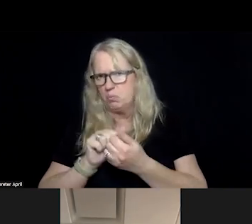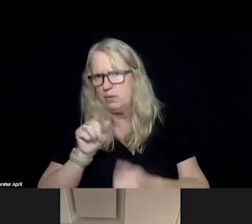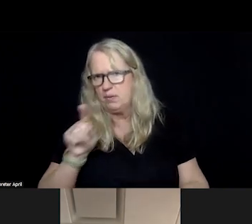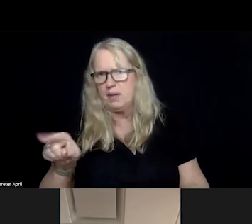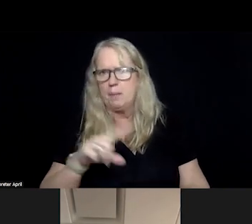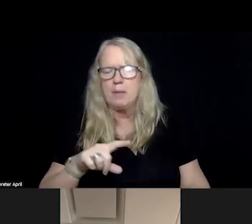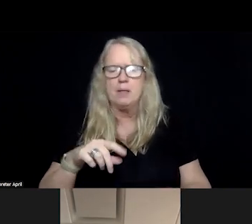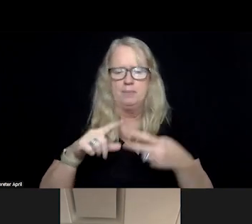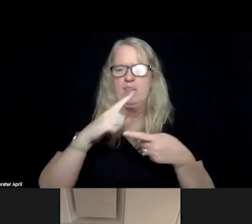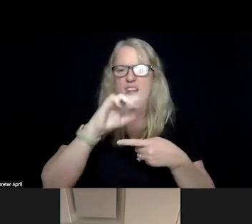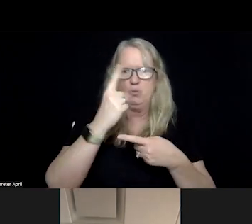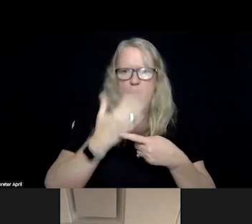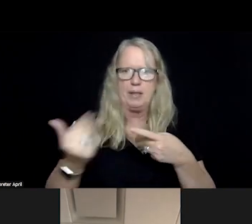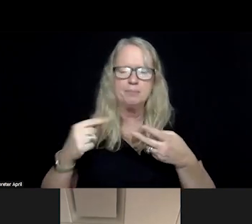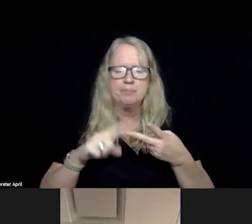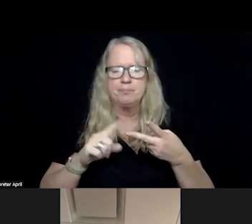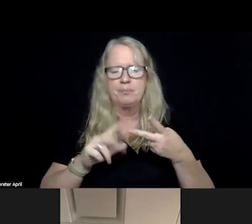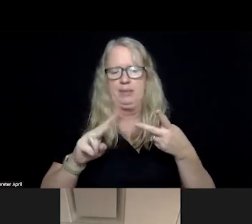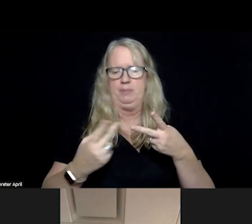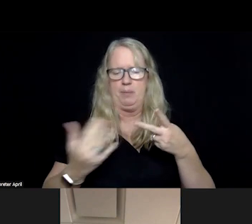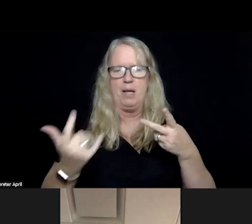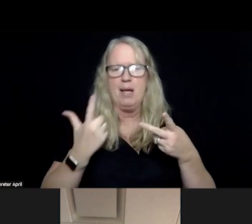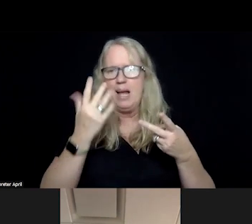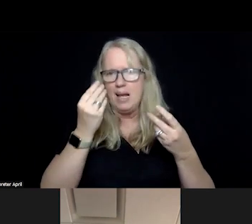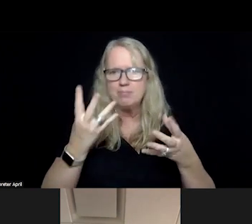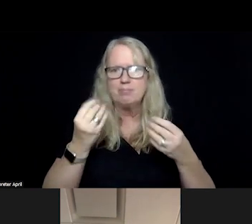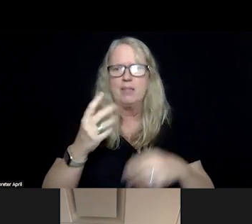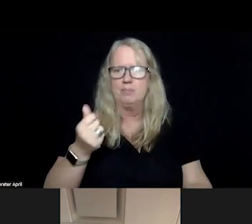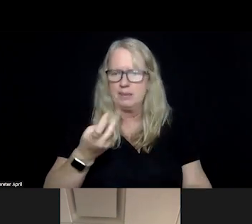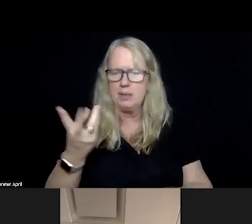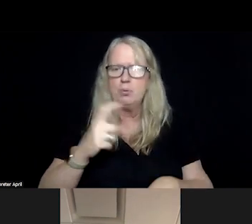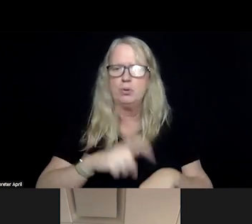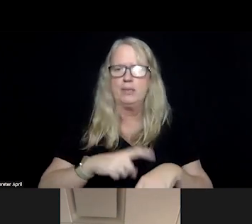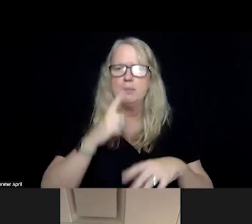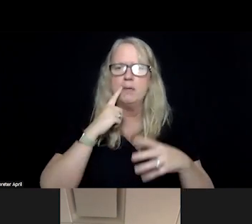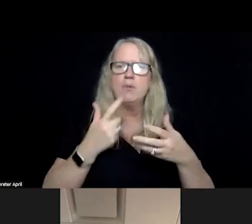SECONDLY, I HAVE REPORTED ON COUPLE OF TIMES ON THE PAST ON THE EFFORTS TO REVISE THE NATIONAL